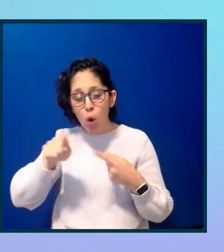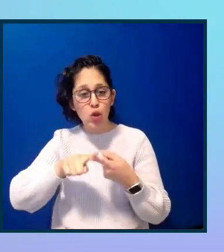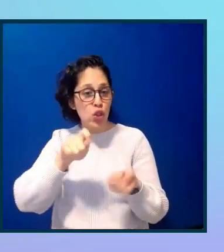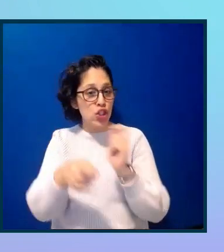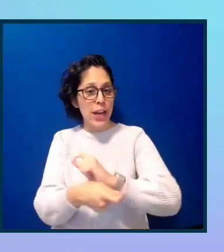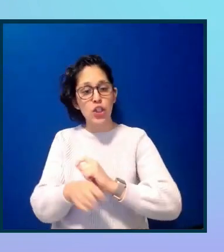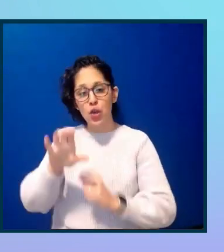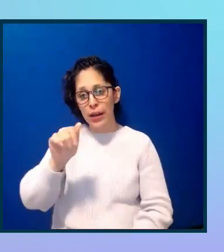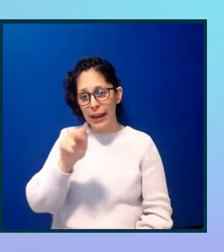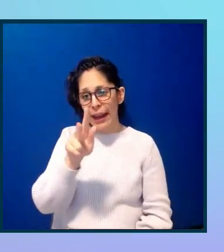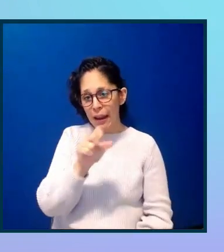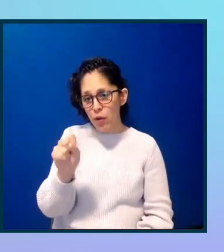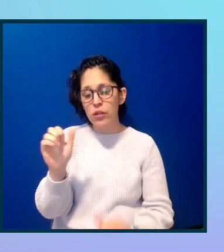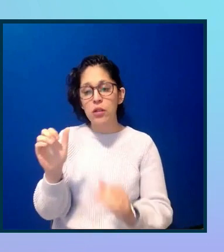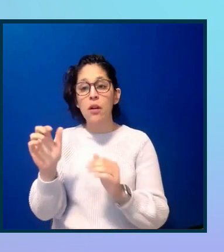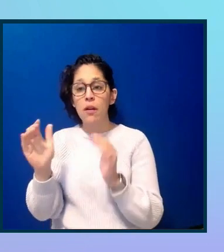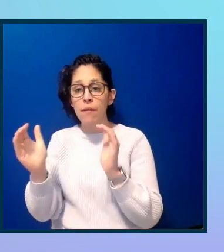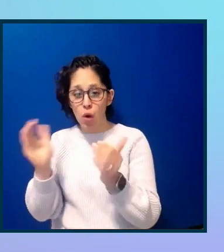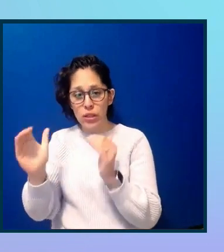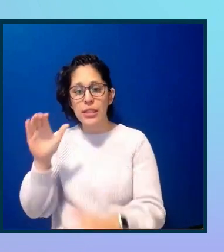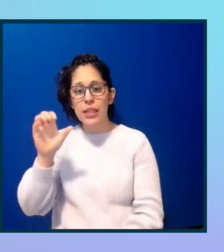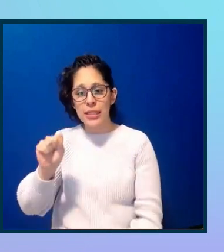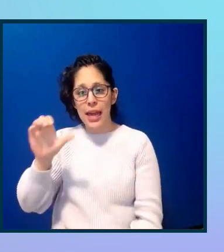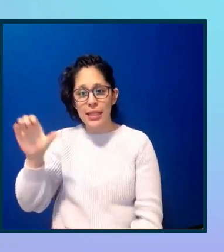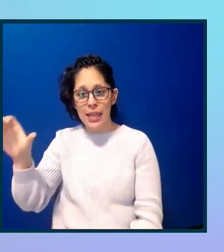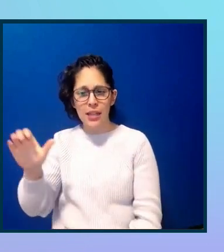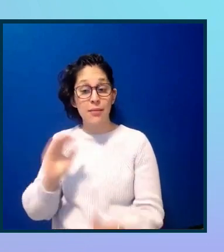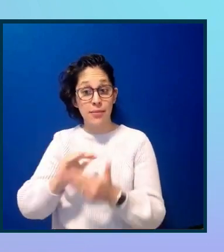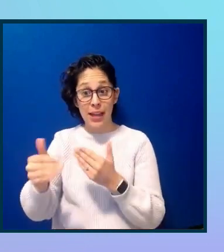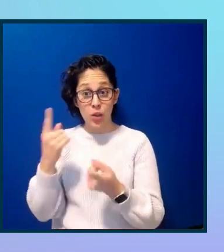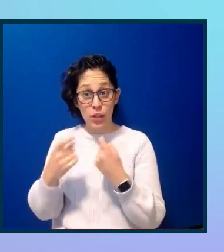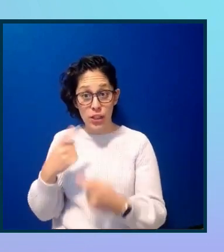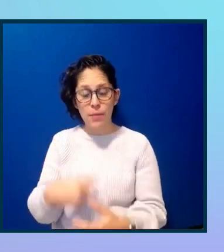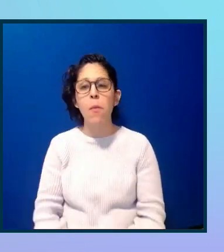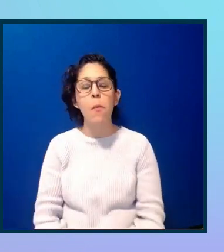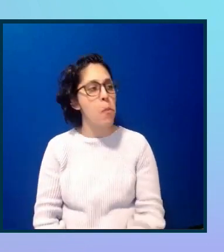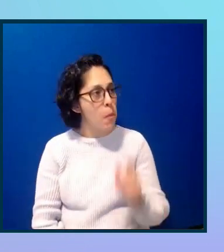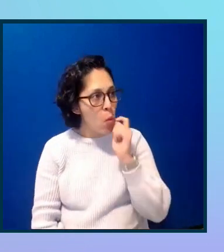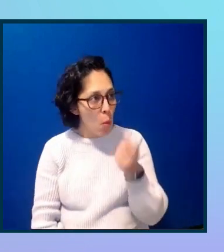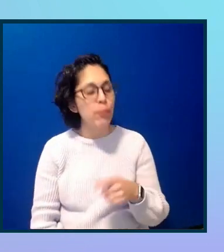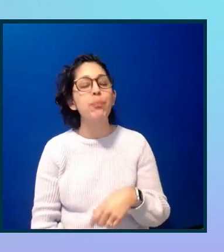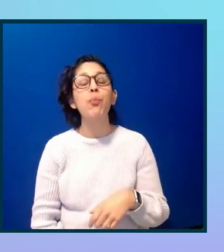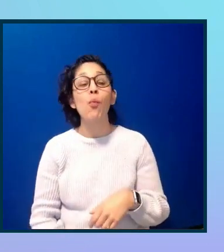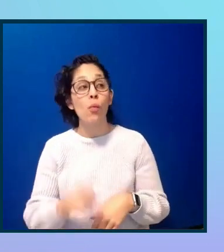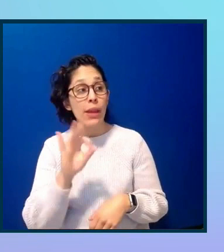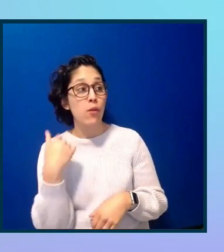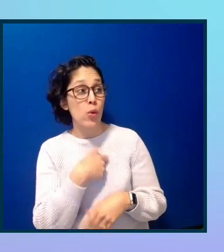versus a CSS compositor. Very cool. - Next question. All right, "If we define these different design tokens,